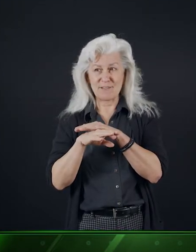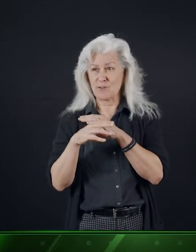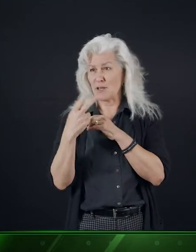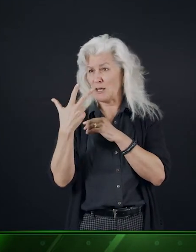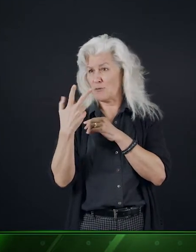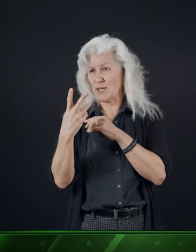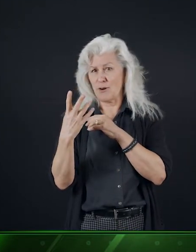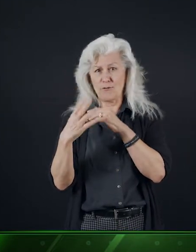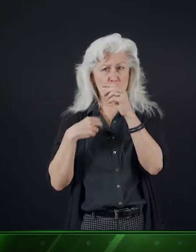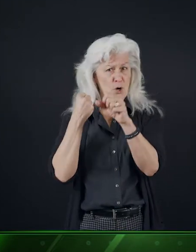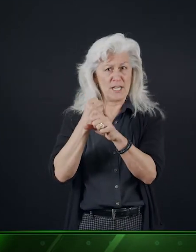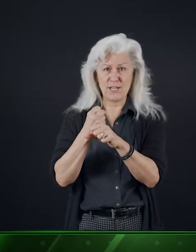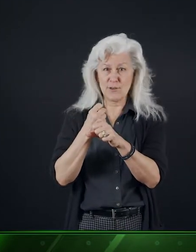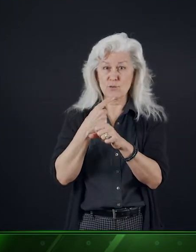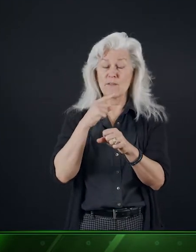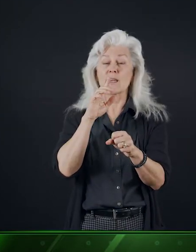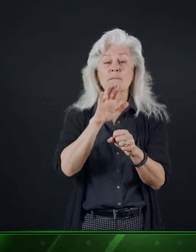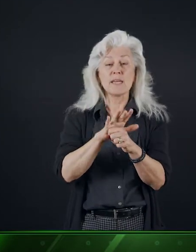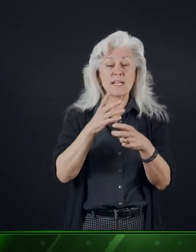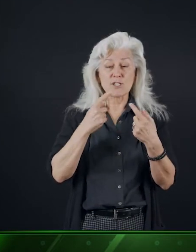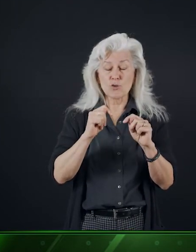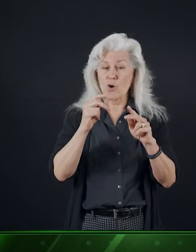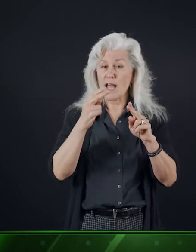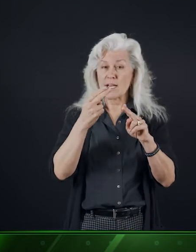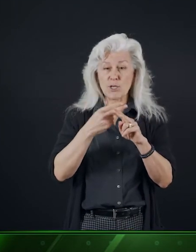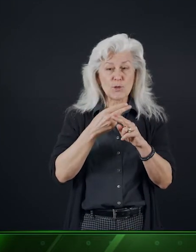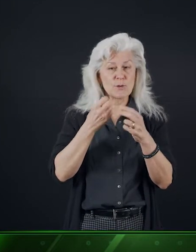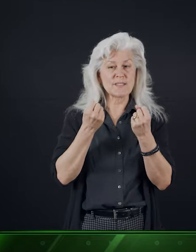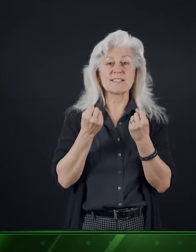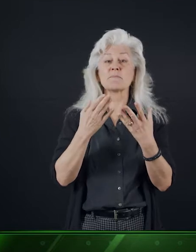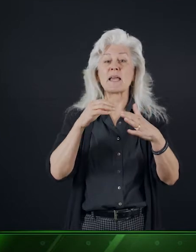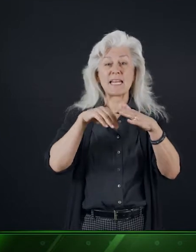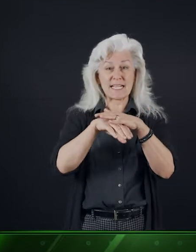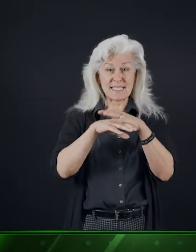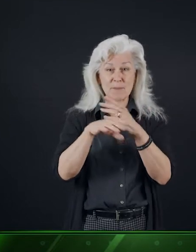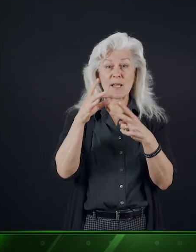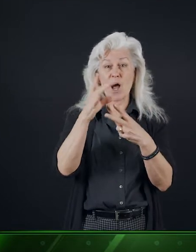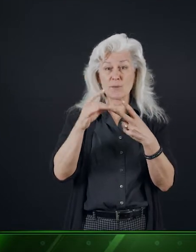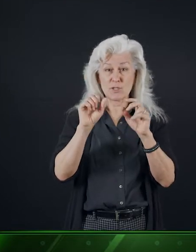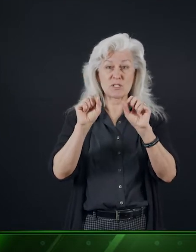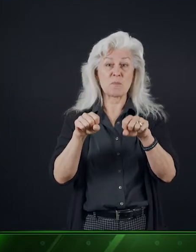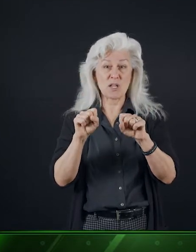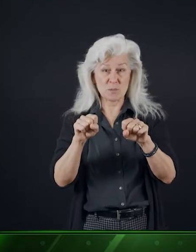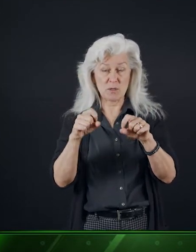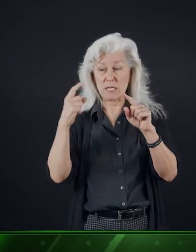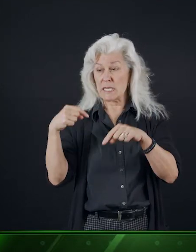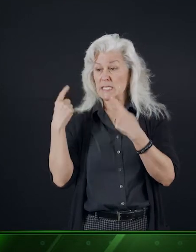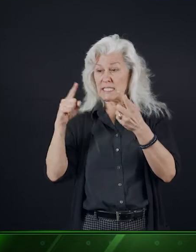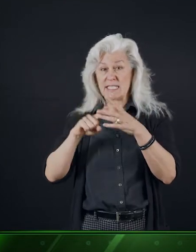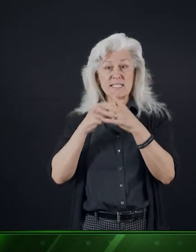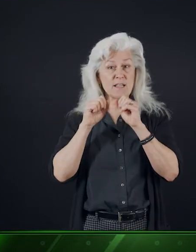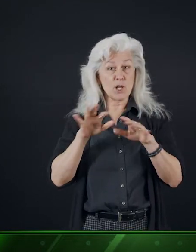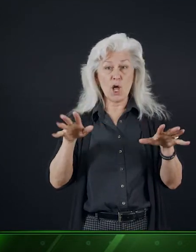as many accessibility options as possible. Since launch, over half of our updates or builds released to the players